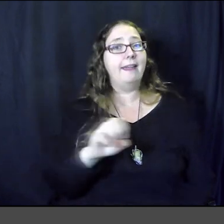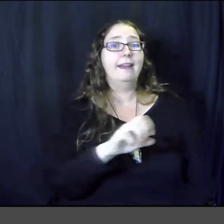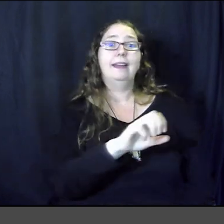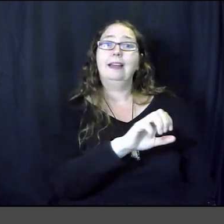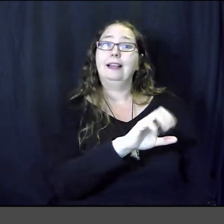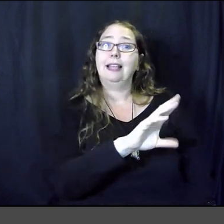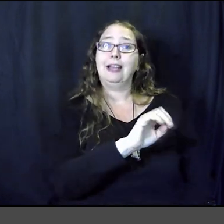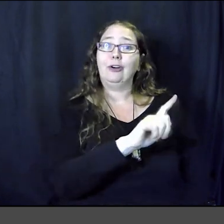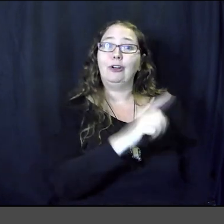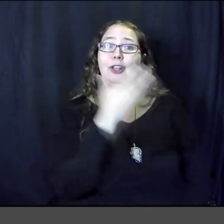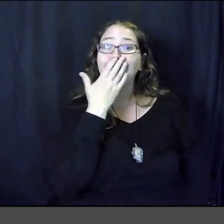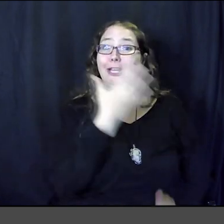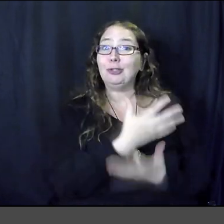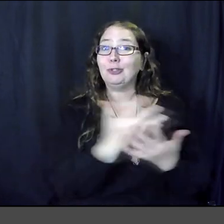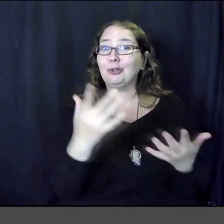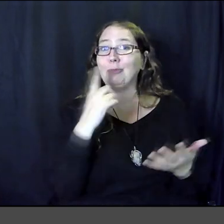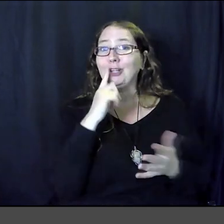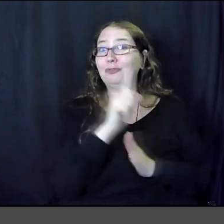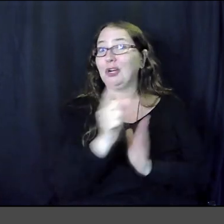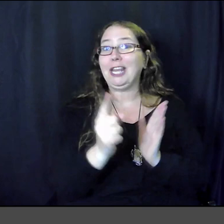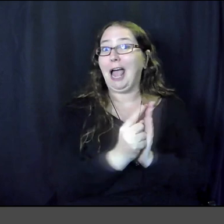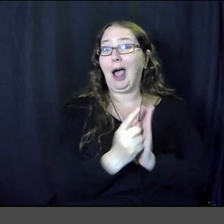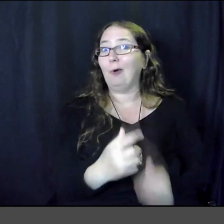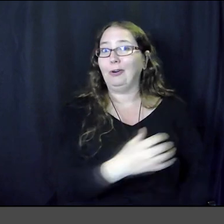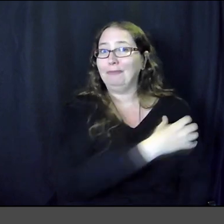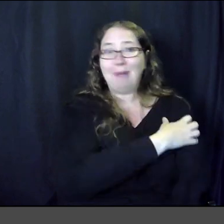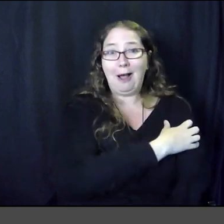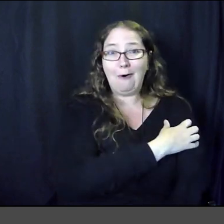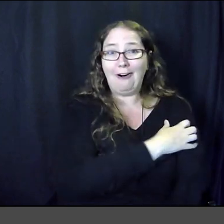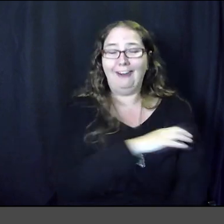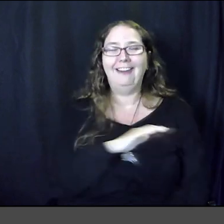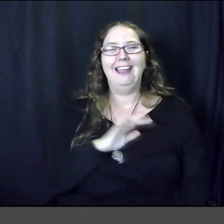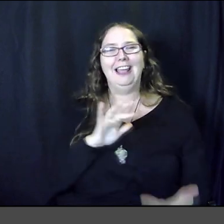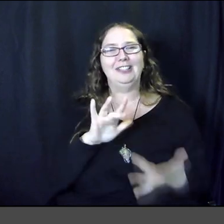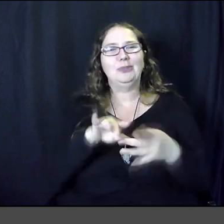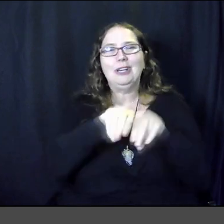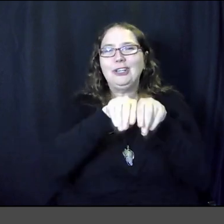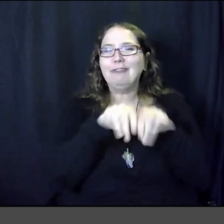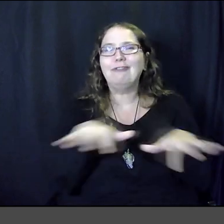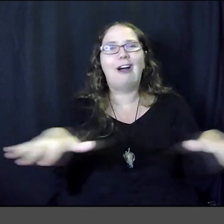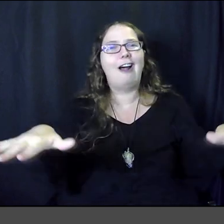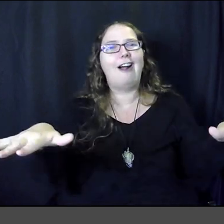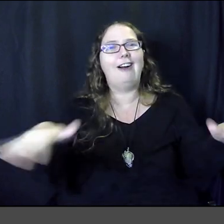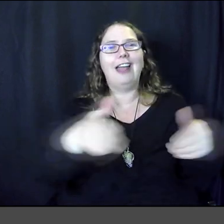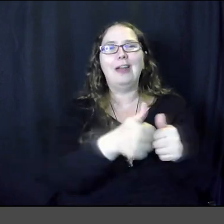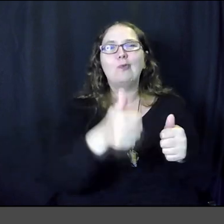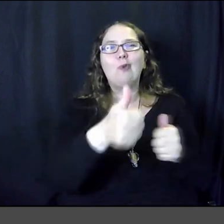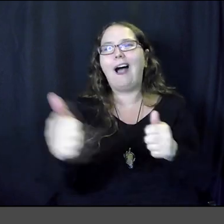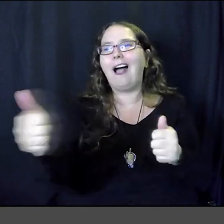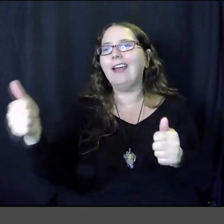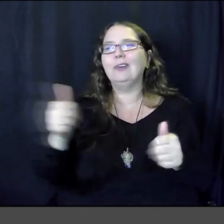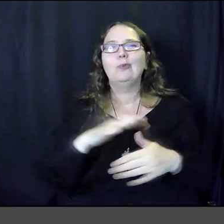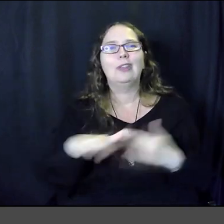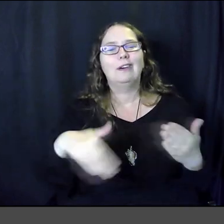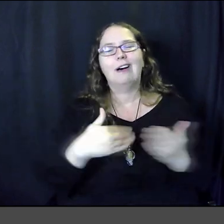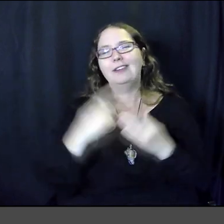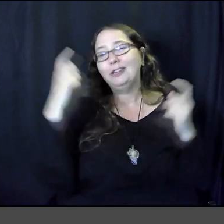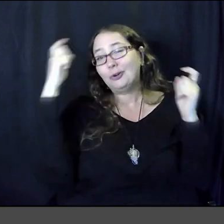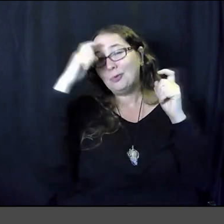AND IT IS REACHING FAR AND WIDE WITH ALL OF YOUR WISDOM AND ALL OF THE RICHNESS OF YOUR THINKING